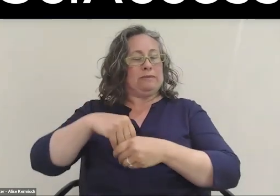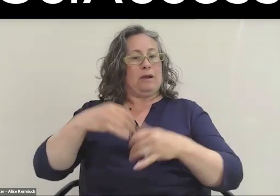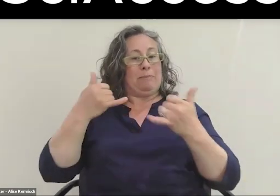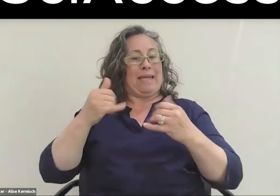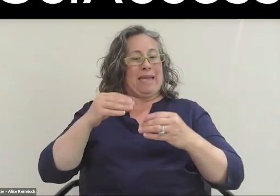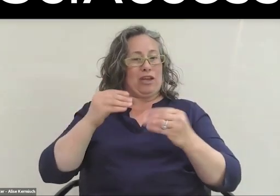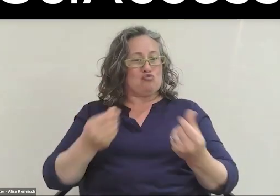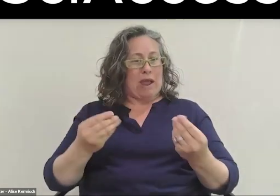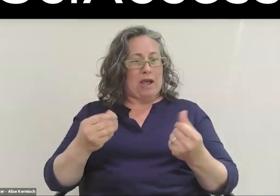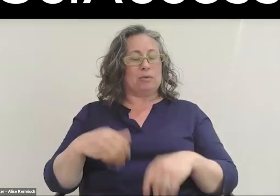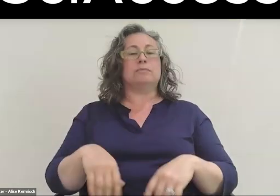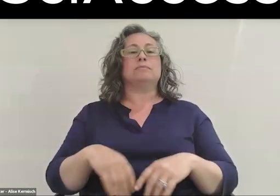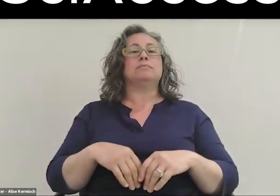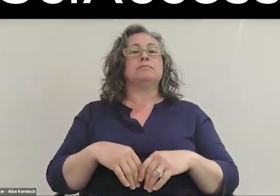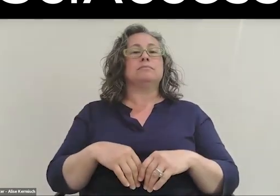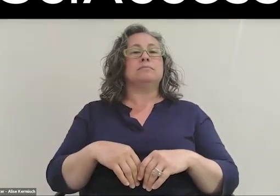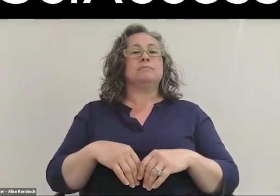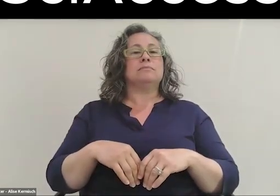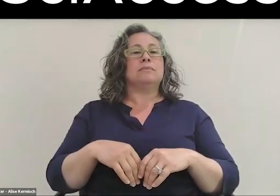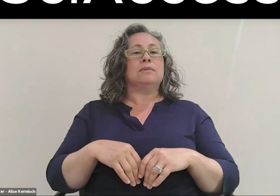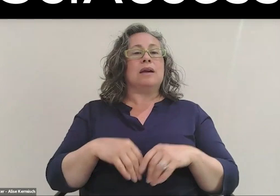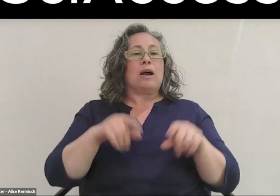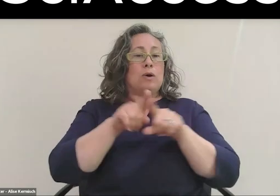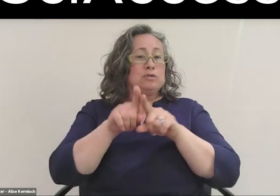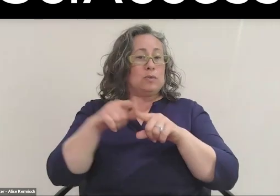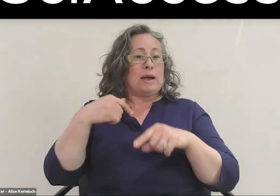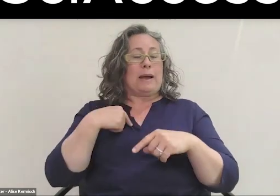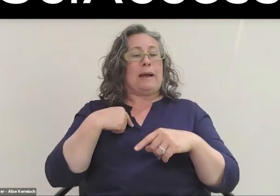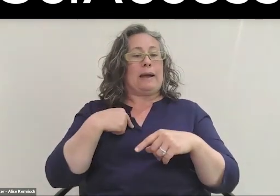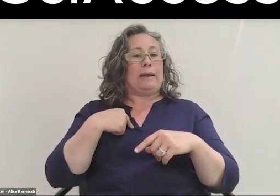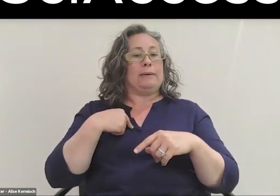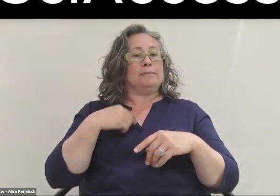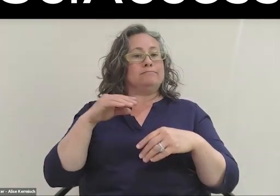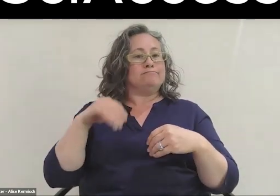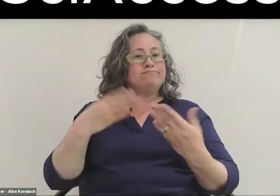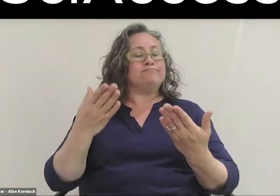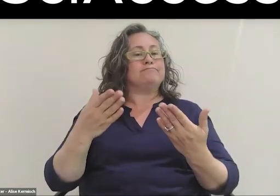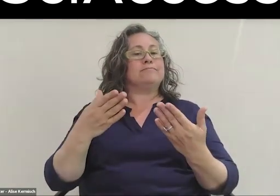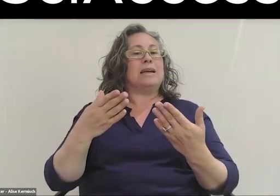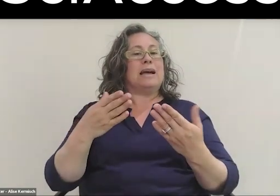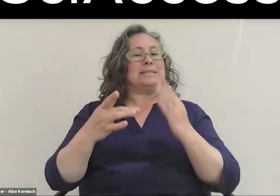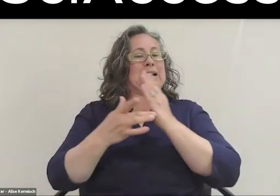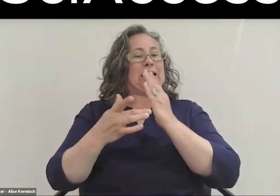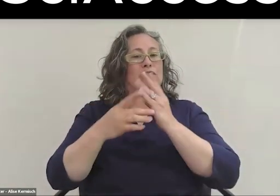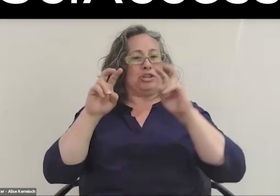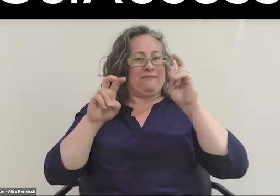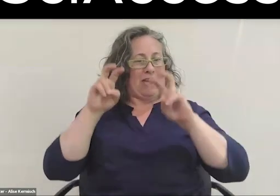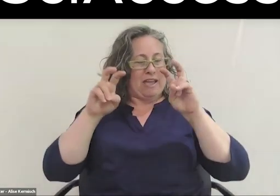There's a film screening. I also put on an assistive technology fair. Of course, there's lots of time for thought,